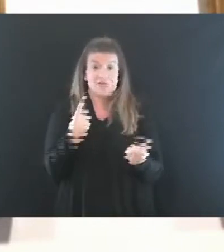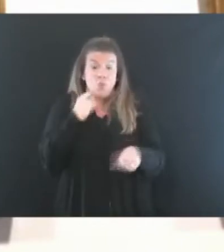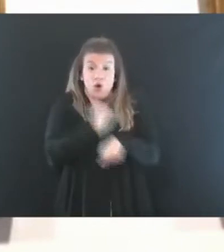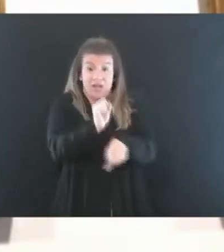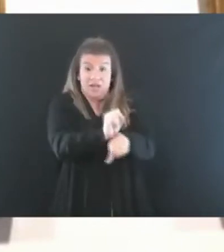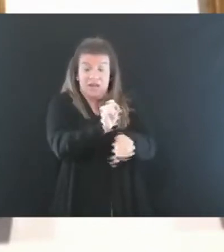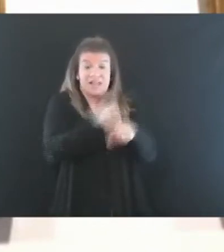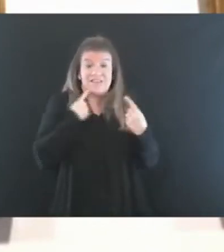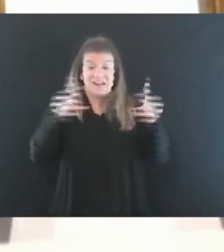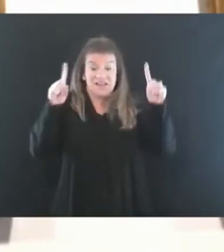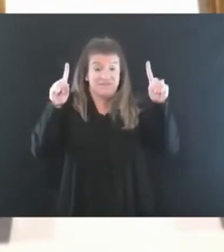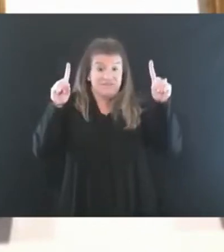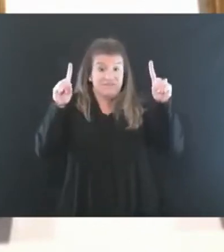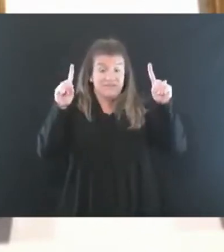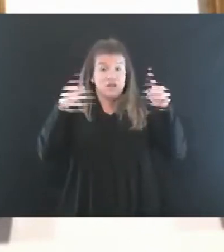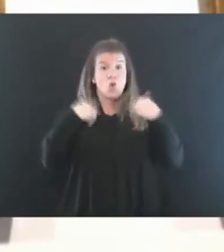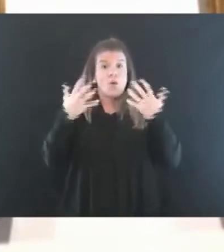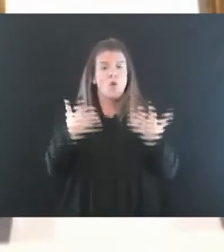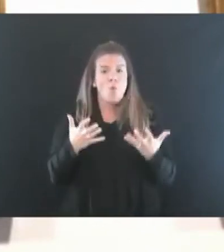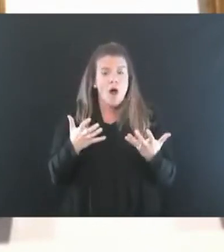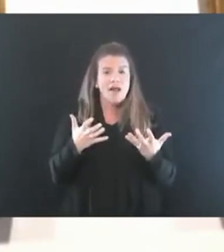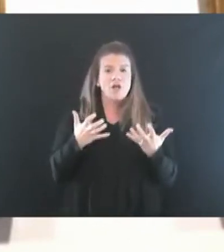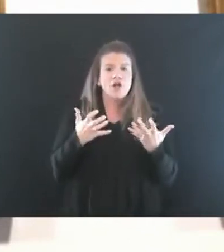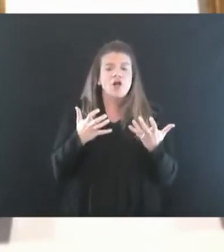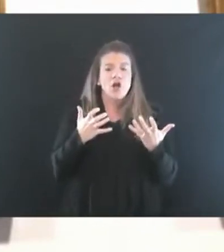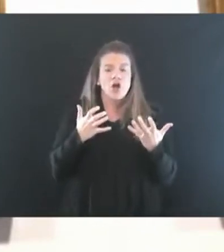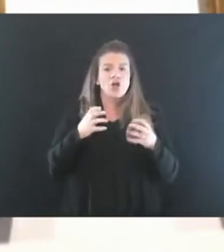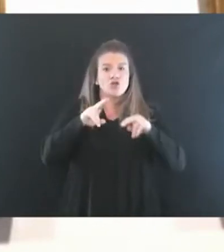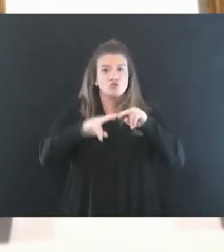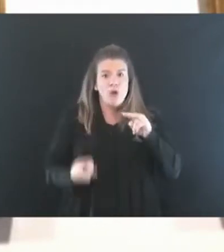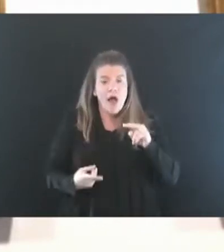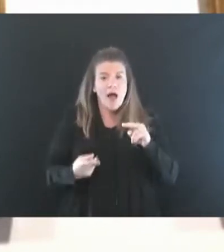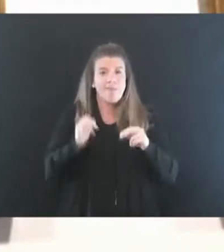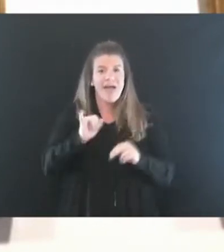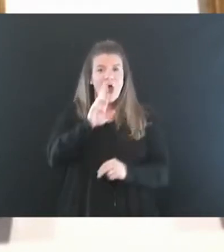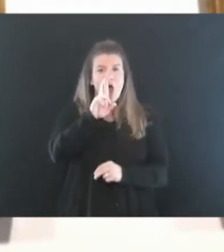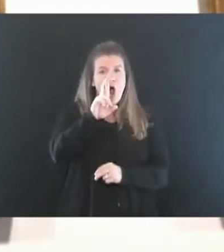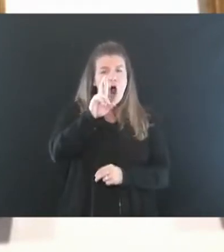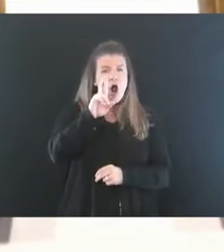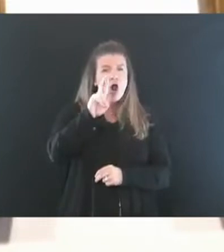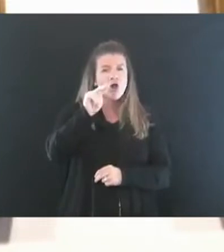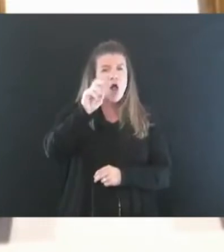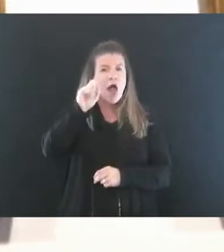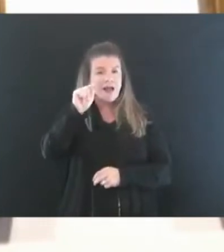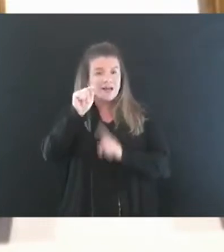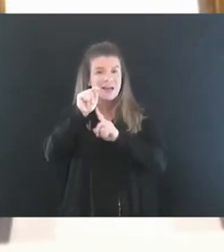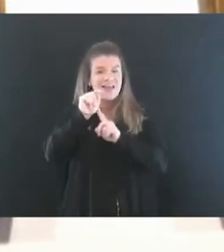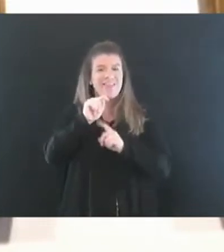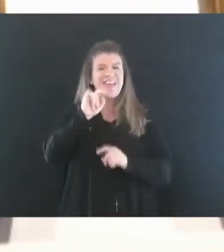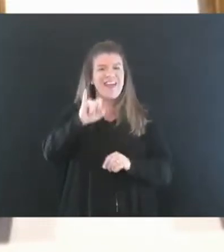URGE YOU TO CONTINUE TO DO EXACTLY WHAT YOU'RE DOING NOW. IT'S HIGHLY EFFECTIVE, IT'S